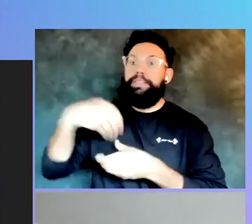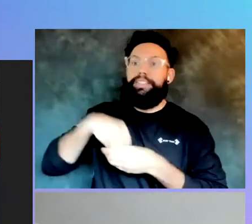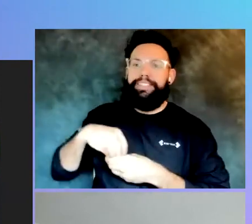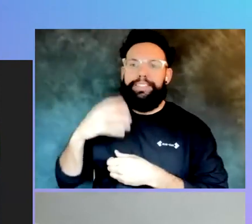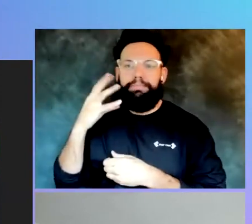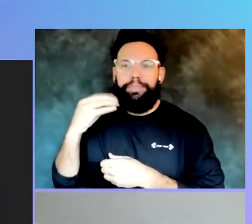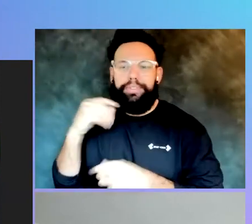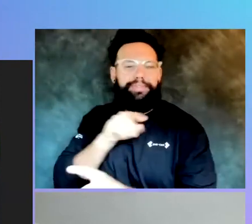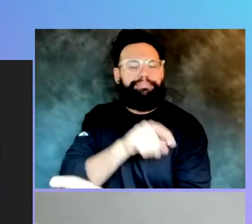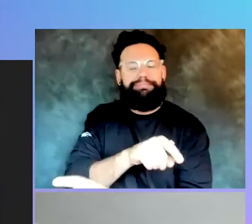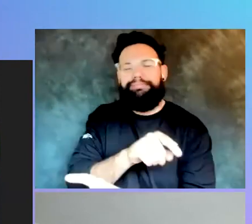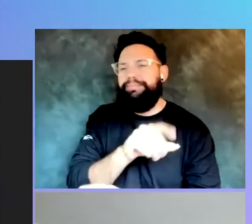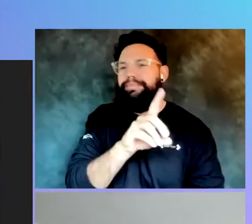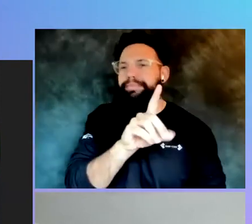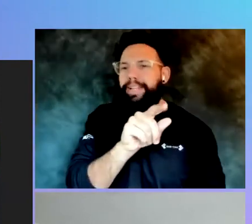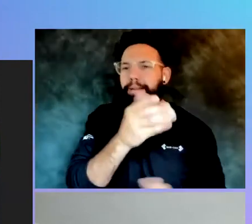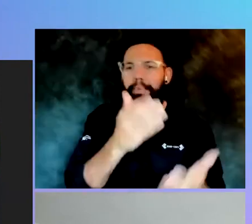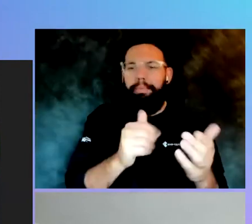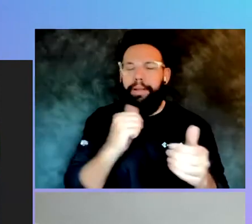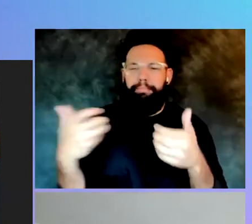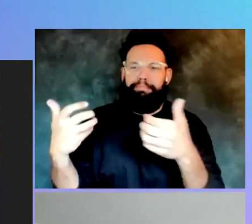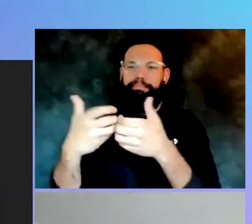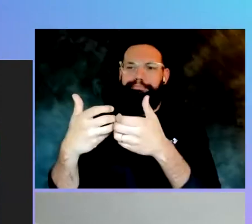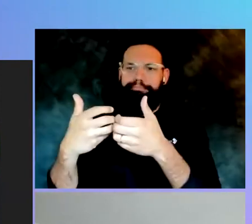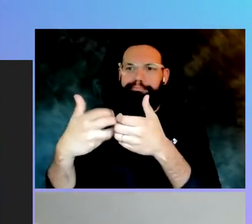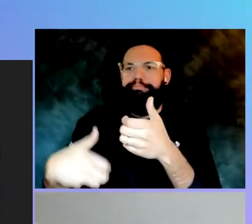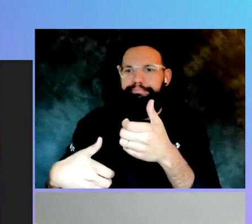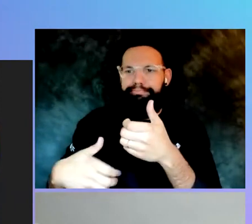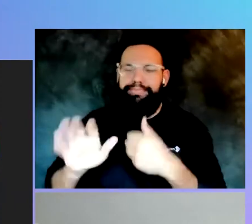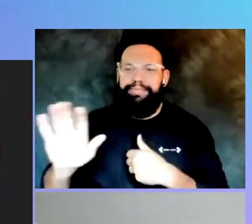can greatly affect the accuracy